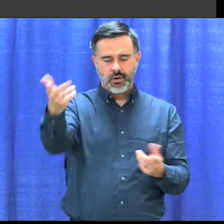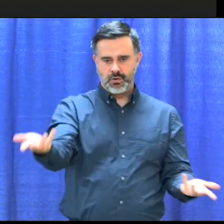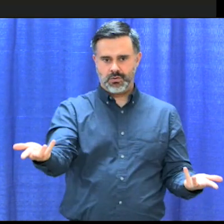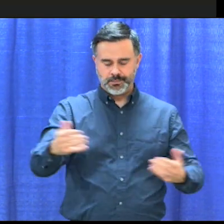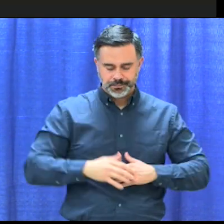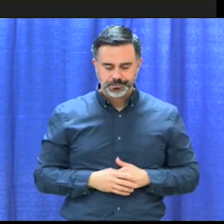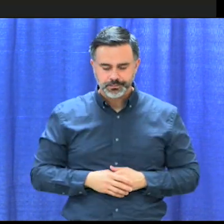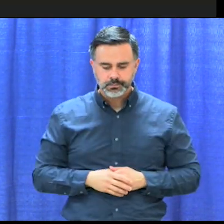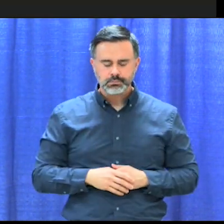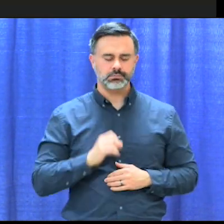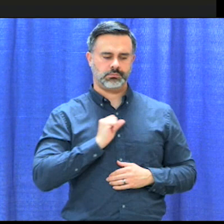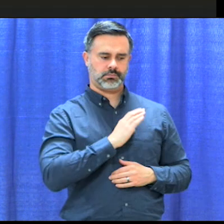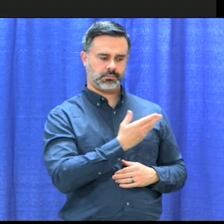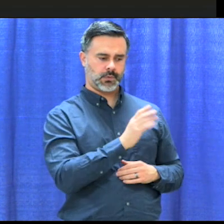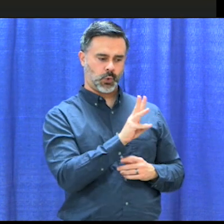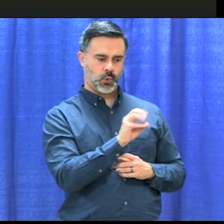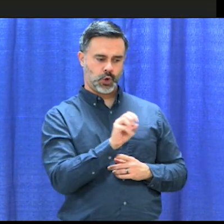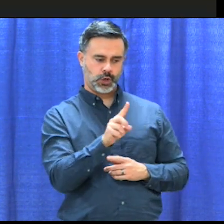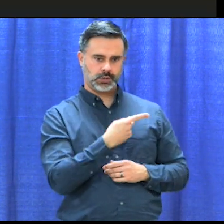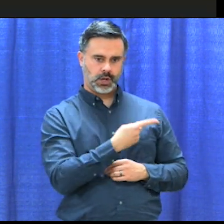Assemblymember Wood and I have been living with the fact that there is only one fiber